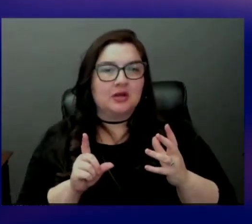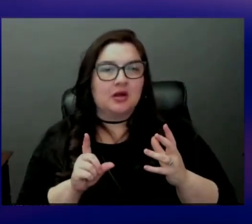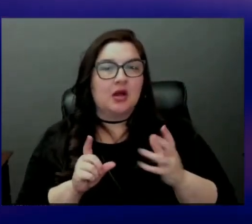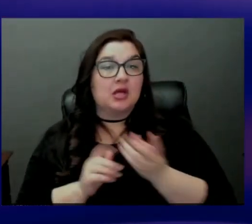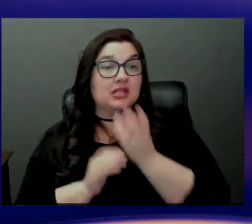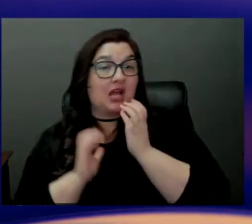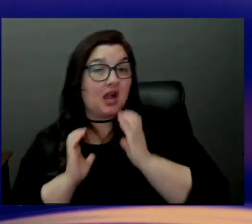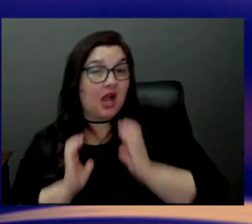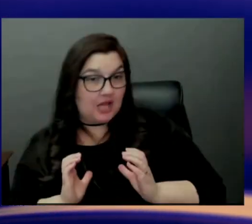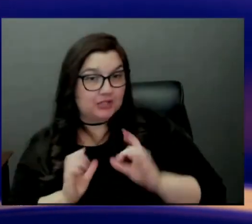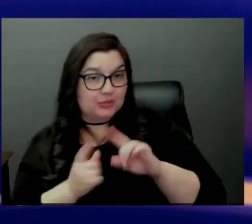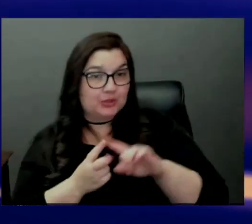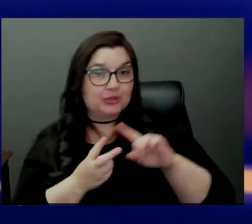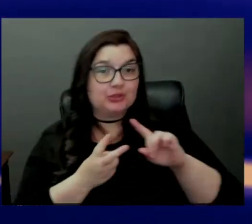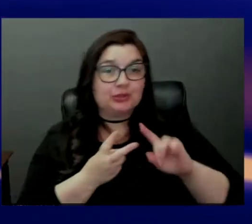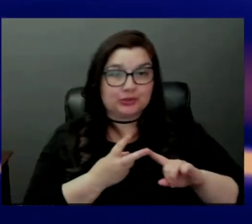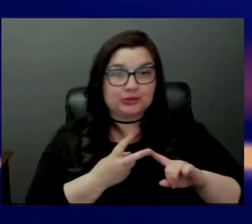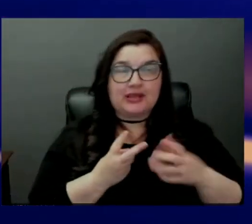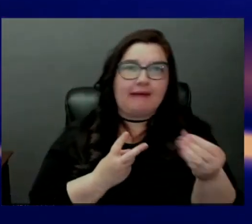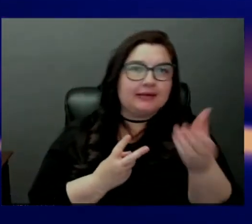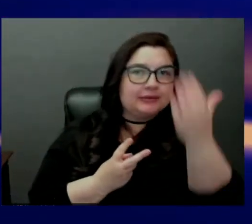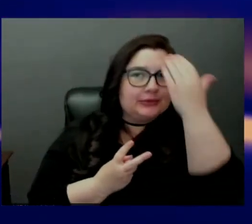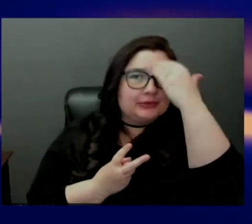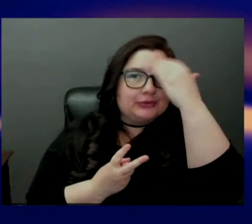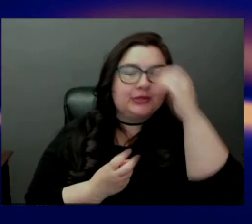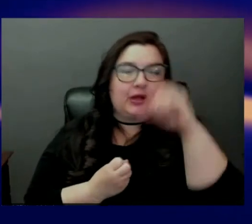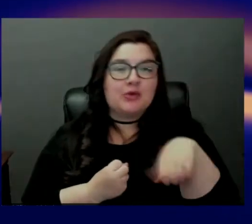and subject matter experts in those services,